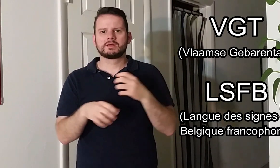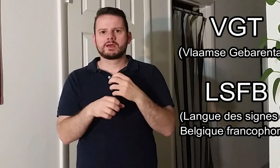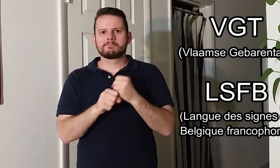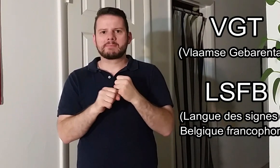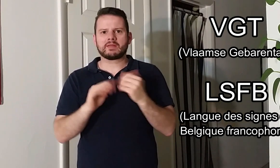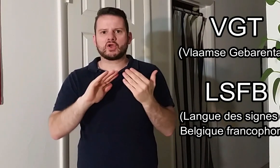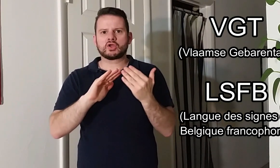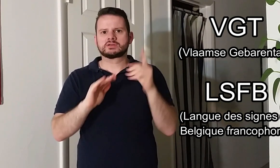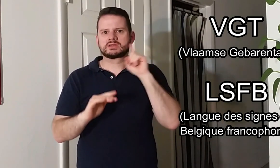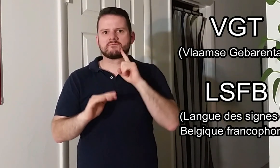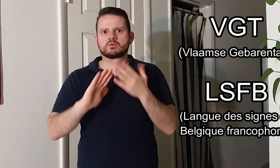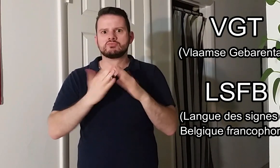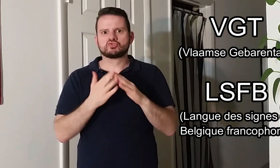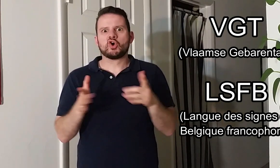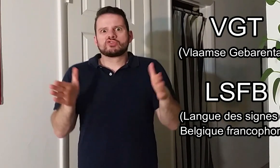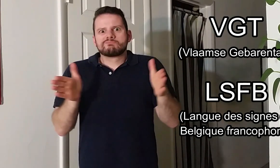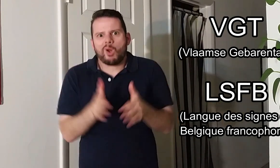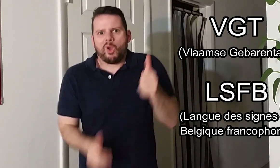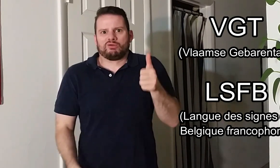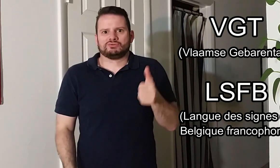it will make deaf communities smaller.